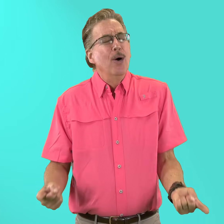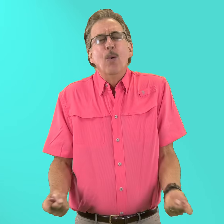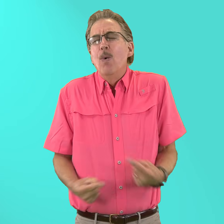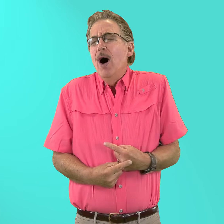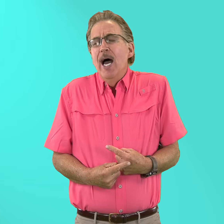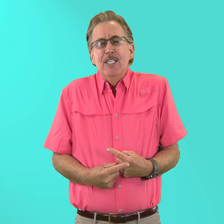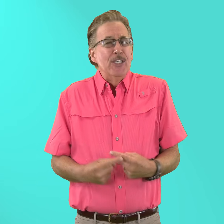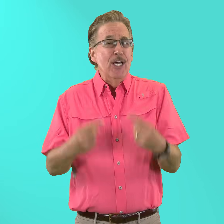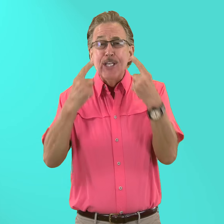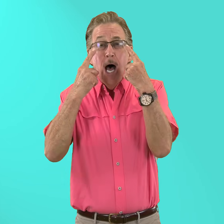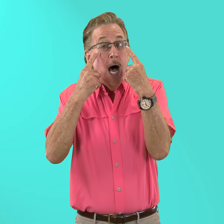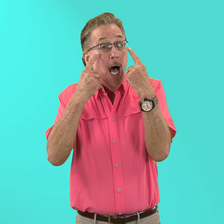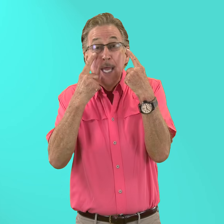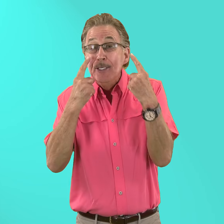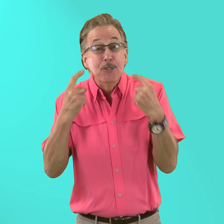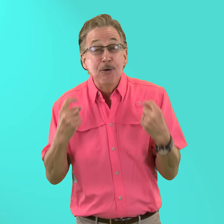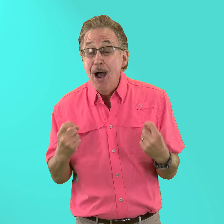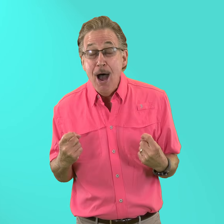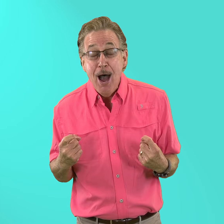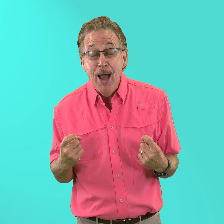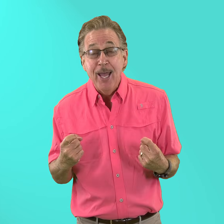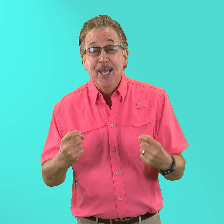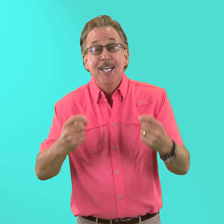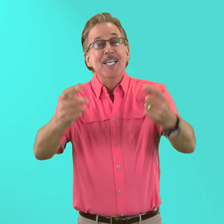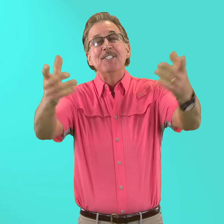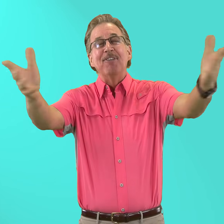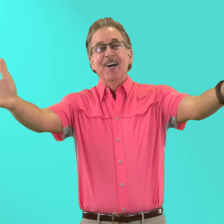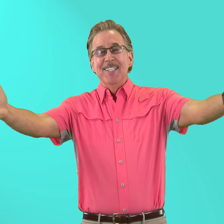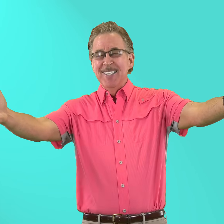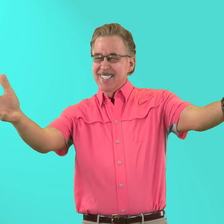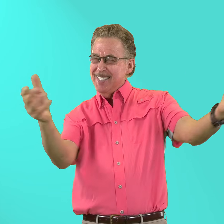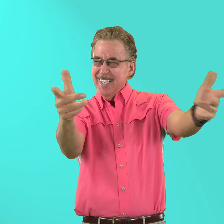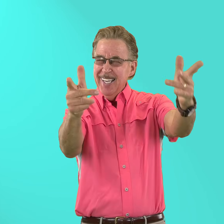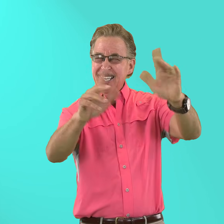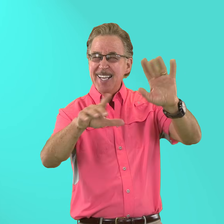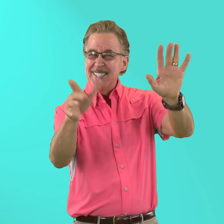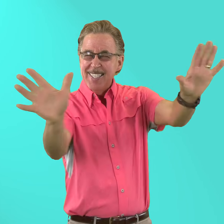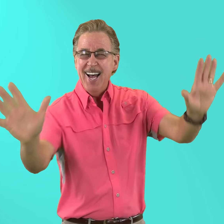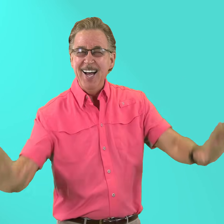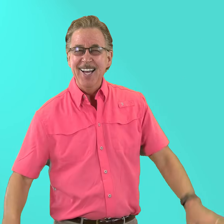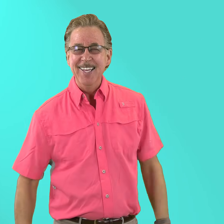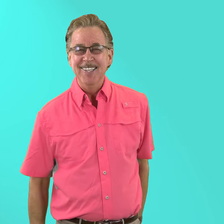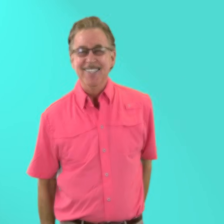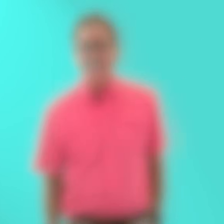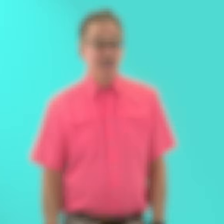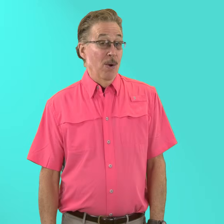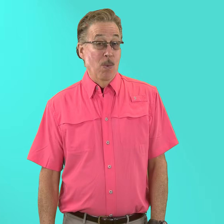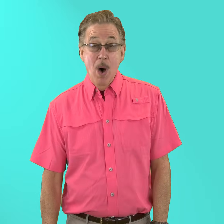Y y says /y/ cry It's fun to sing and sign